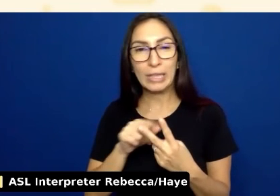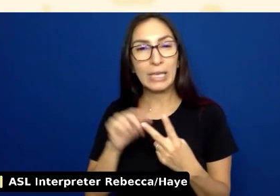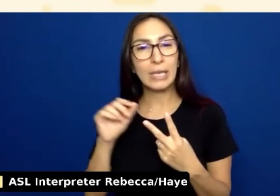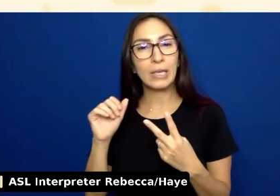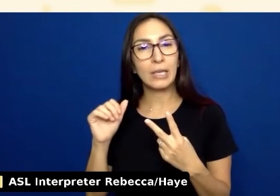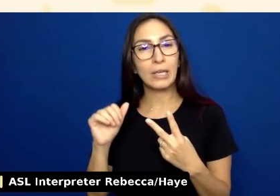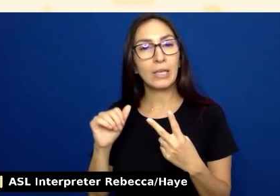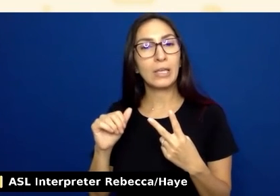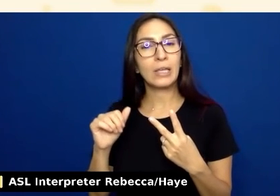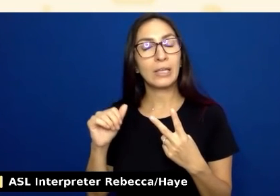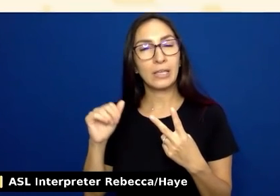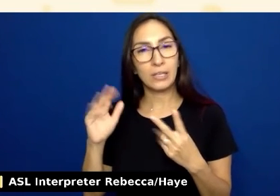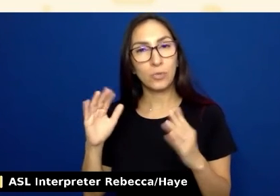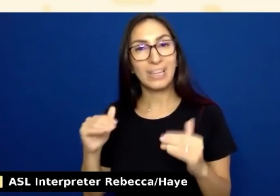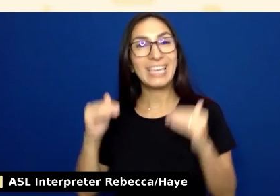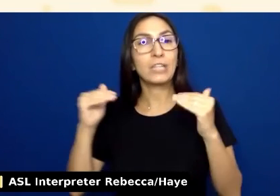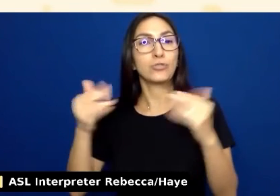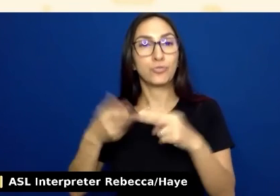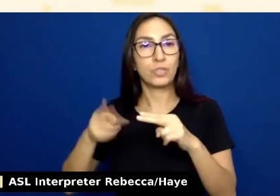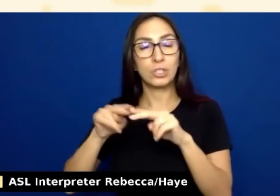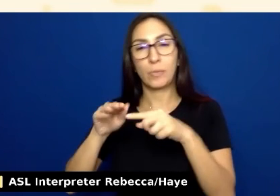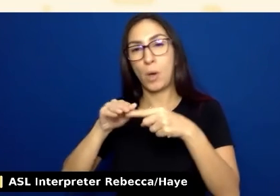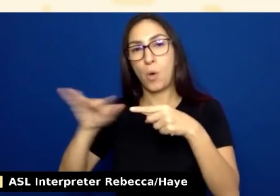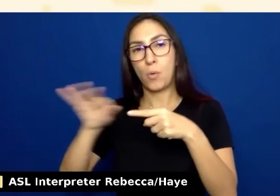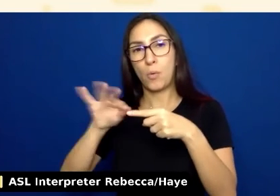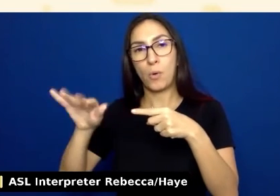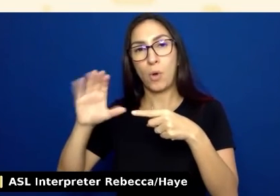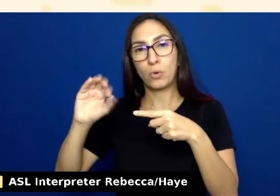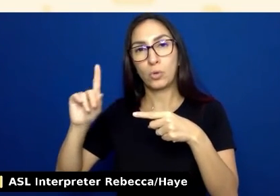But there are lighter solutions available,